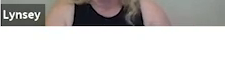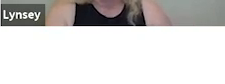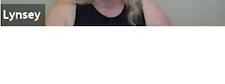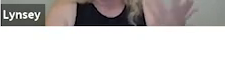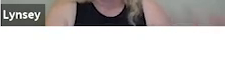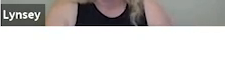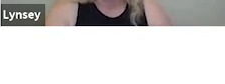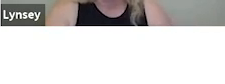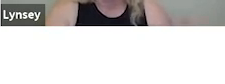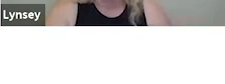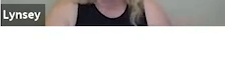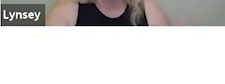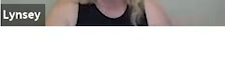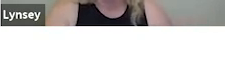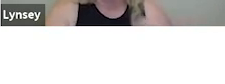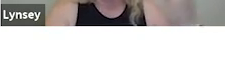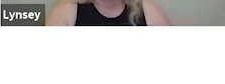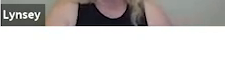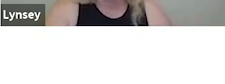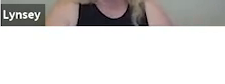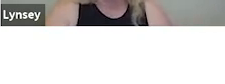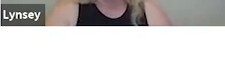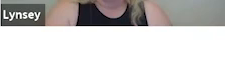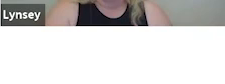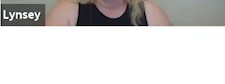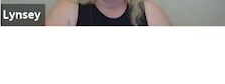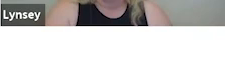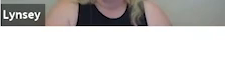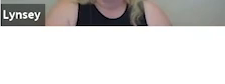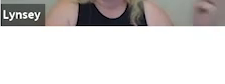to know what the goal is and work backwards, so what am I expected under the assessment piece and